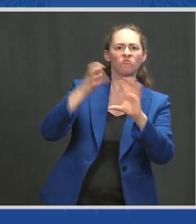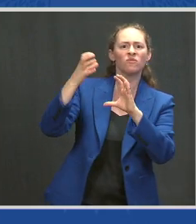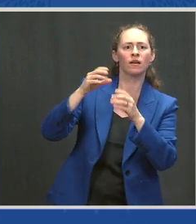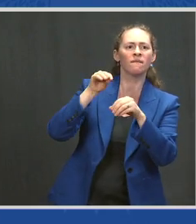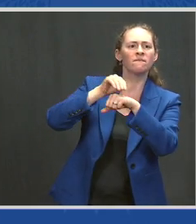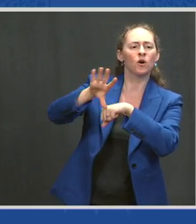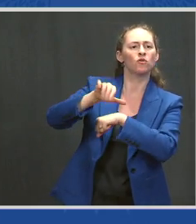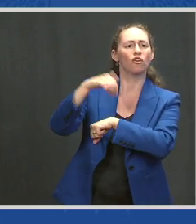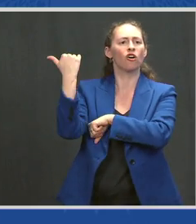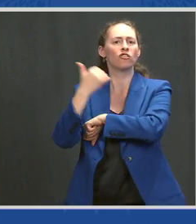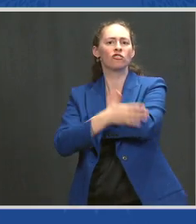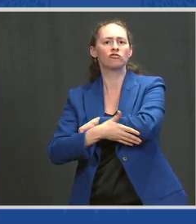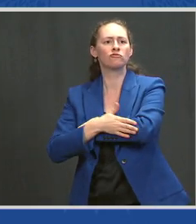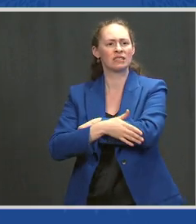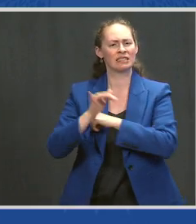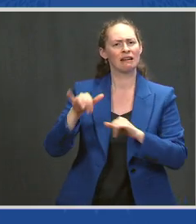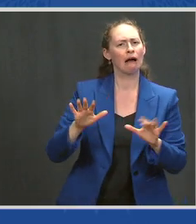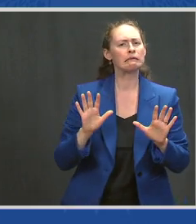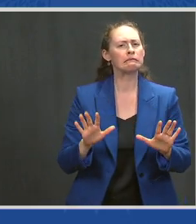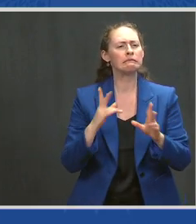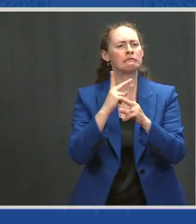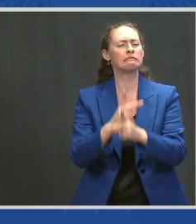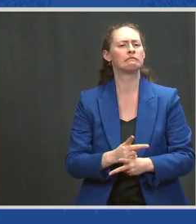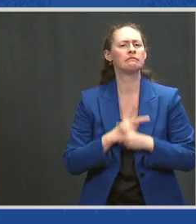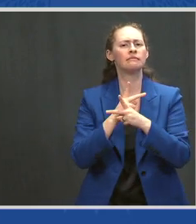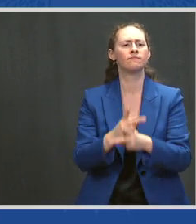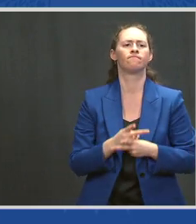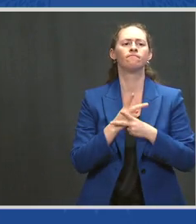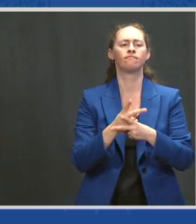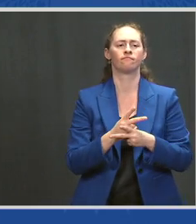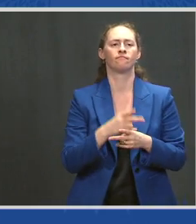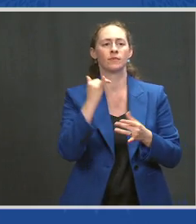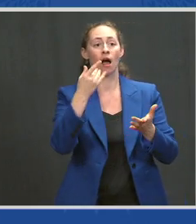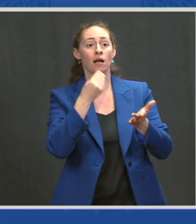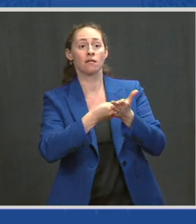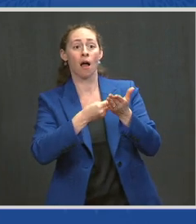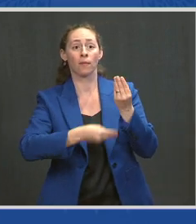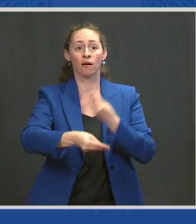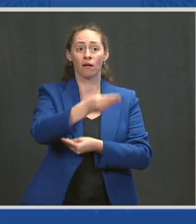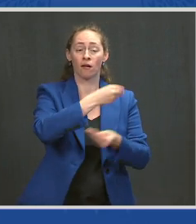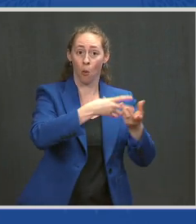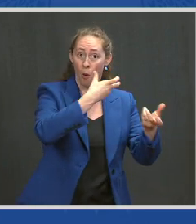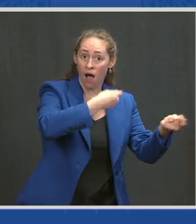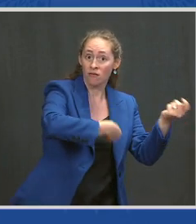Look, would you like to trade our economy for Russia's economy? Would you like to trade?